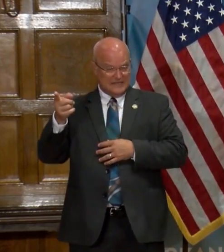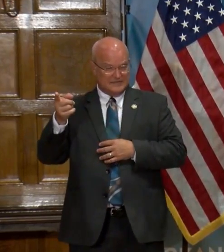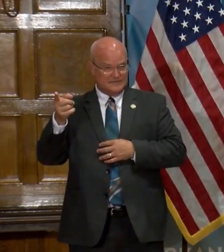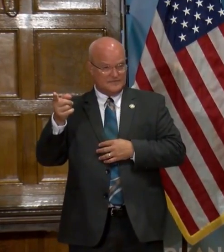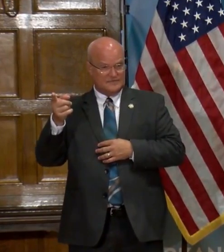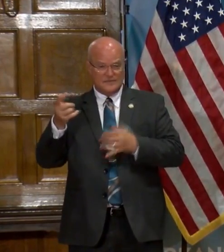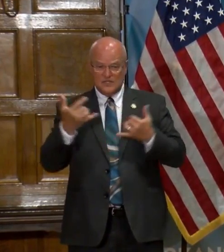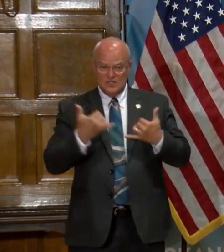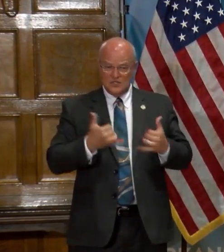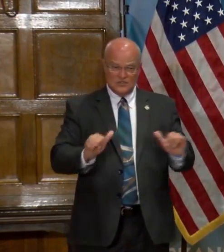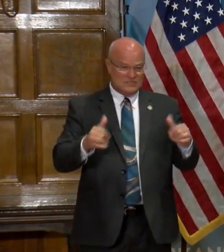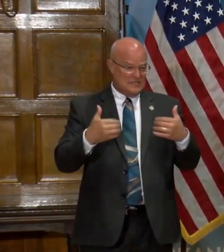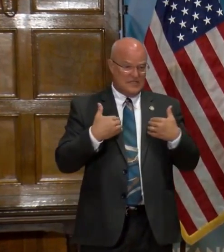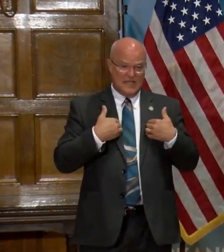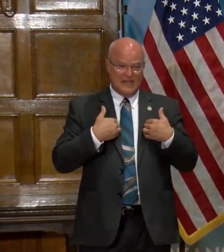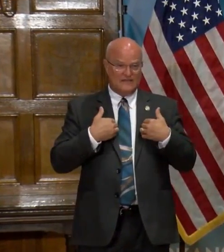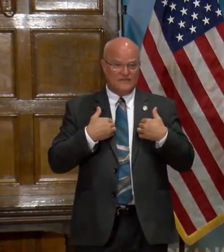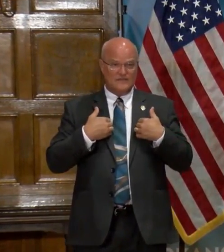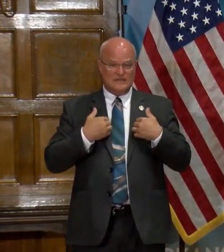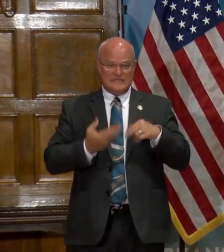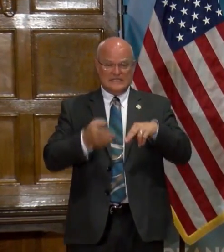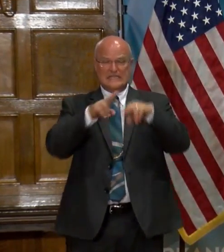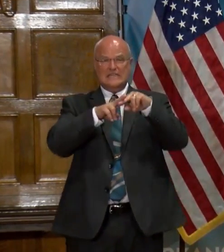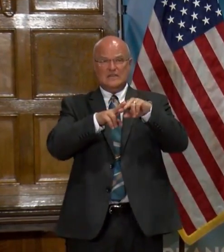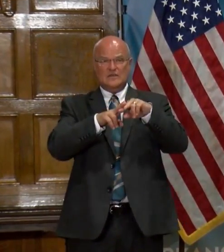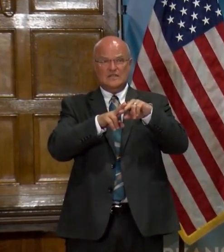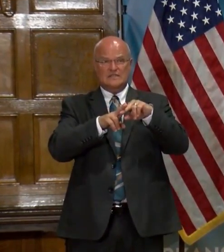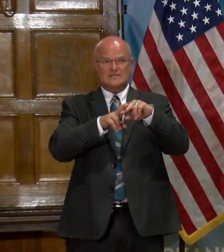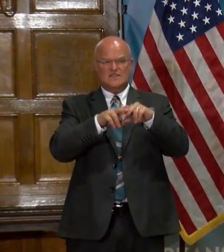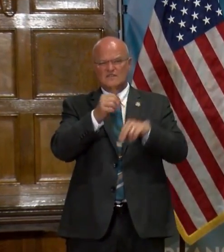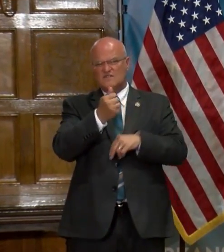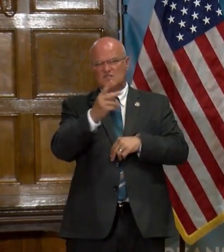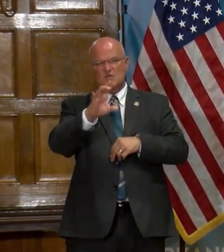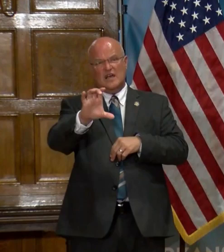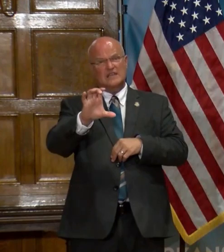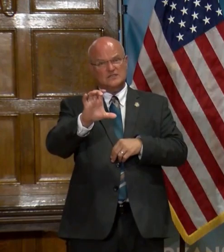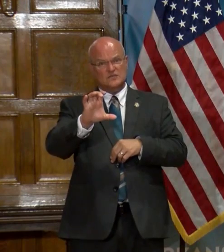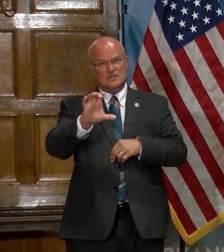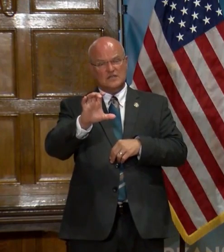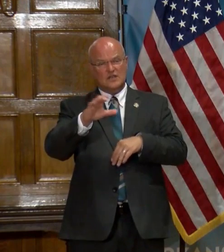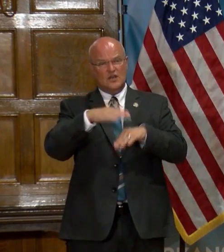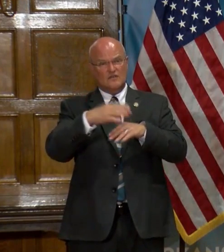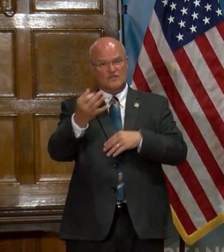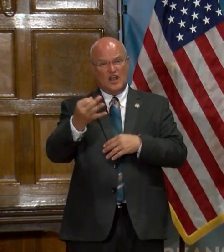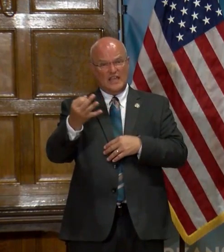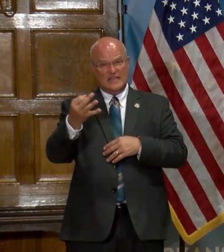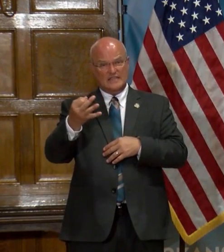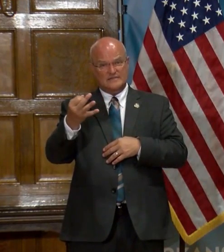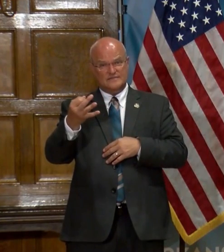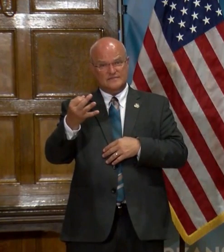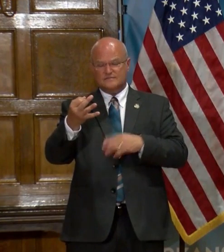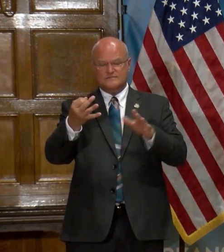facility the you still have an increase of a couple